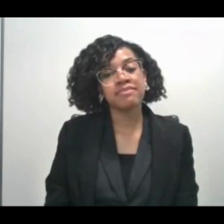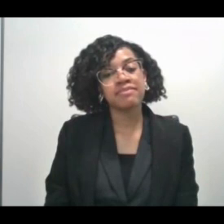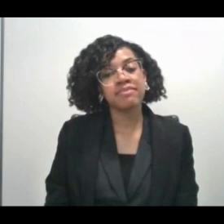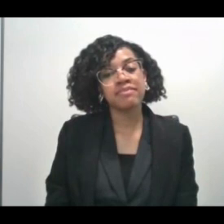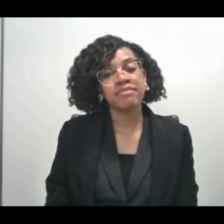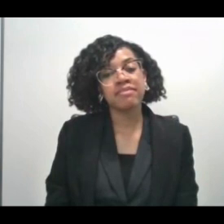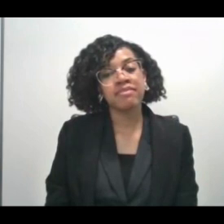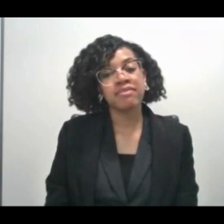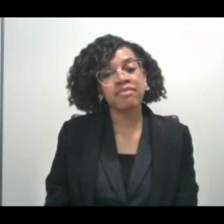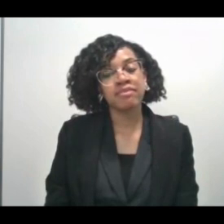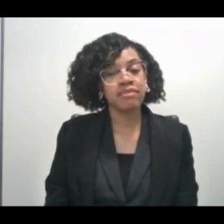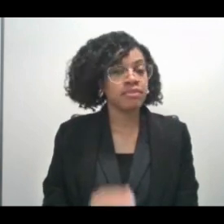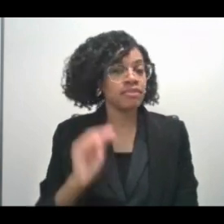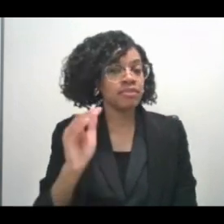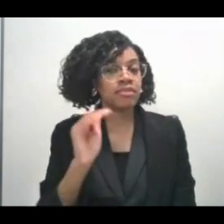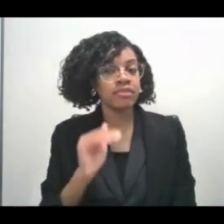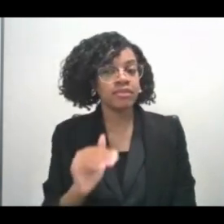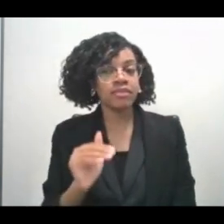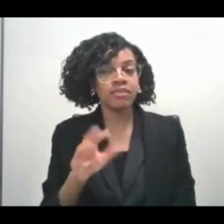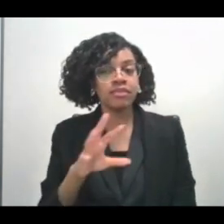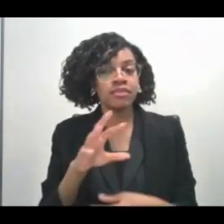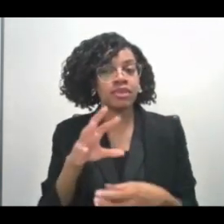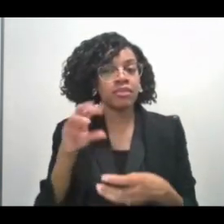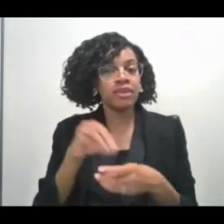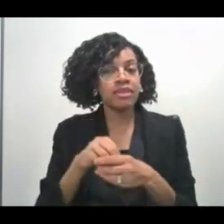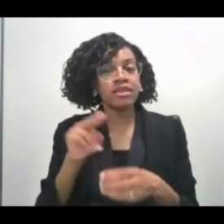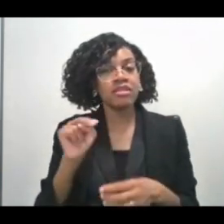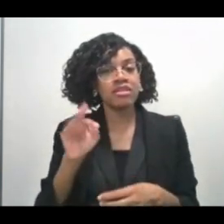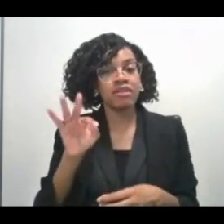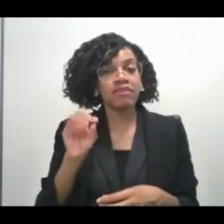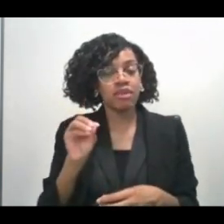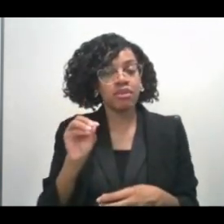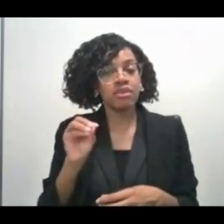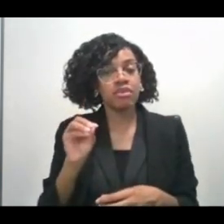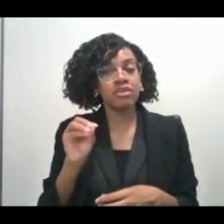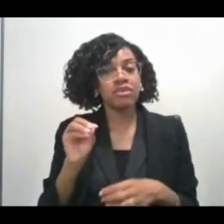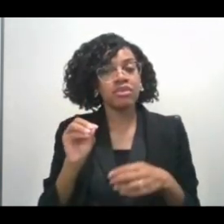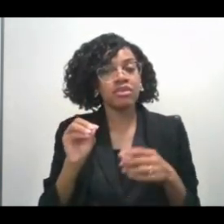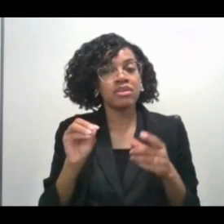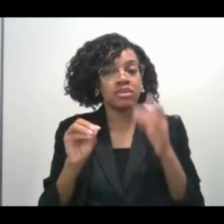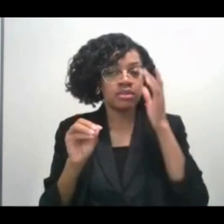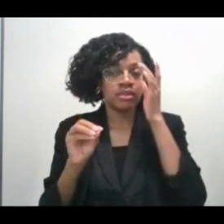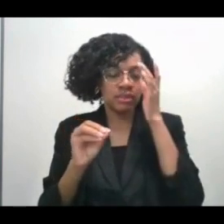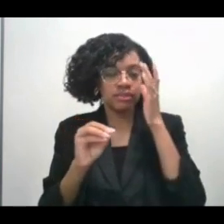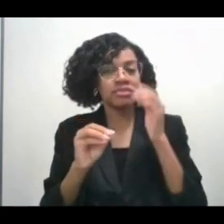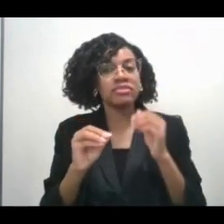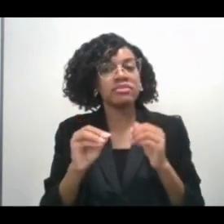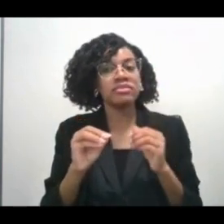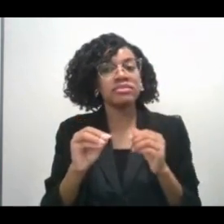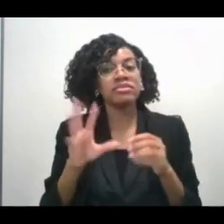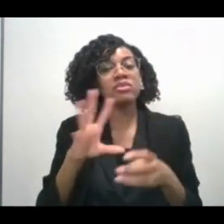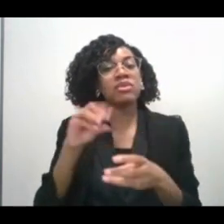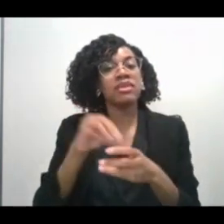Amara Davis: Within the NOFO, is their funding, excuse me within the Notice of Funding Opportunity? Is there funding to